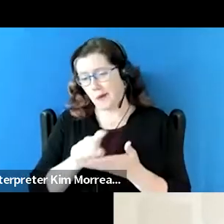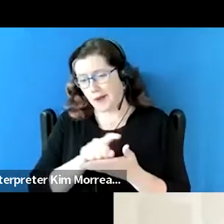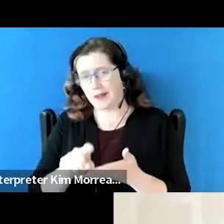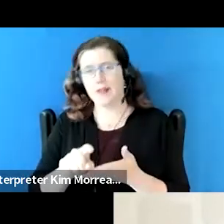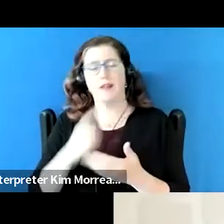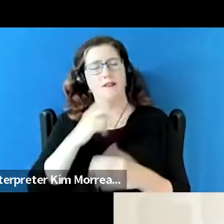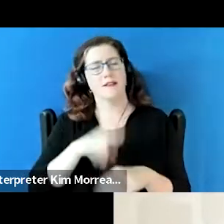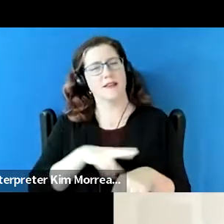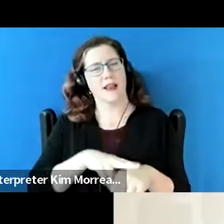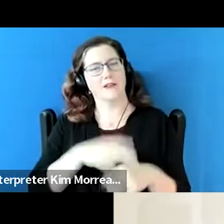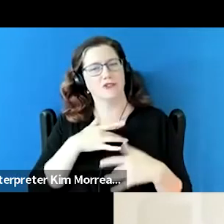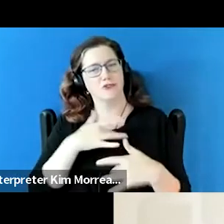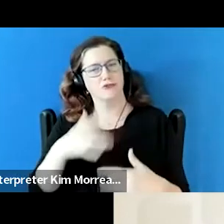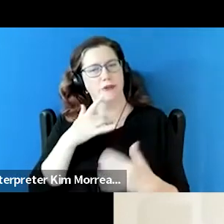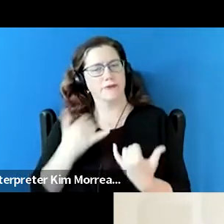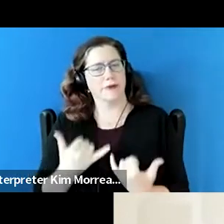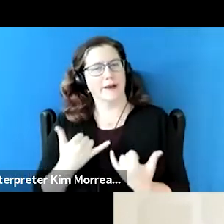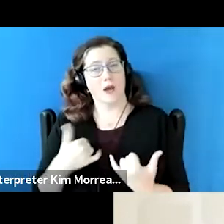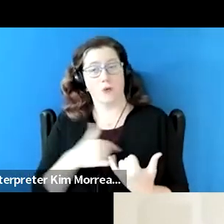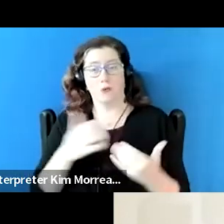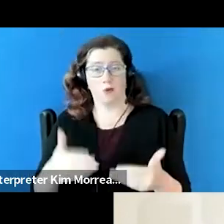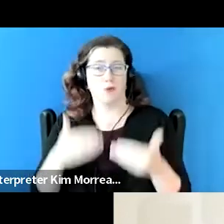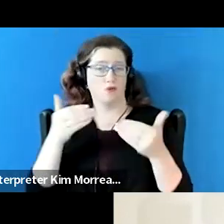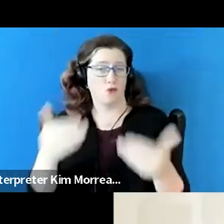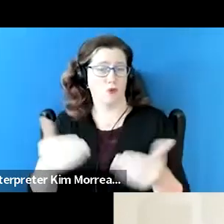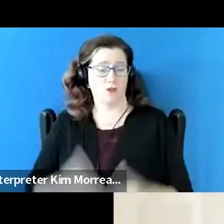trend right now, as we move forward again, to your point,